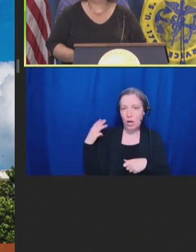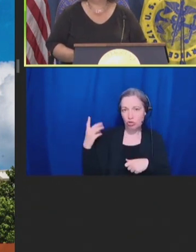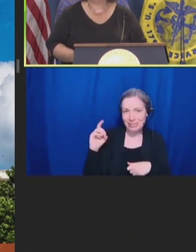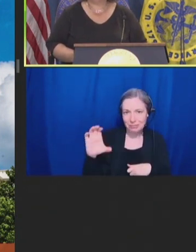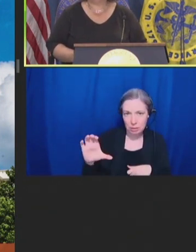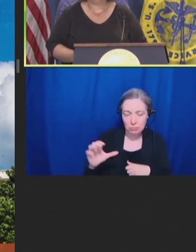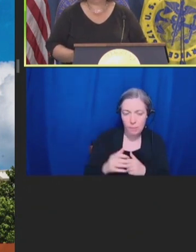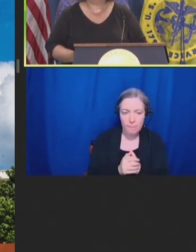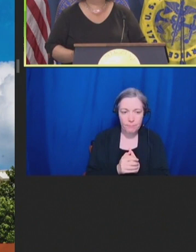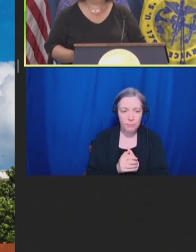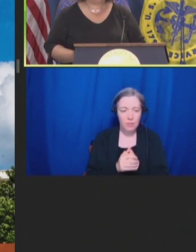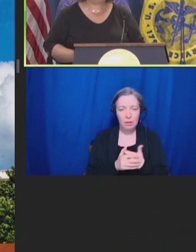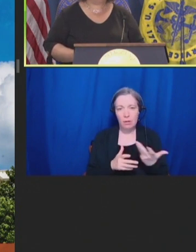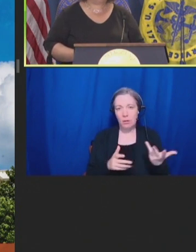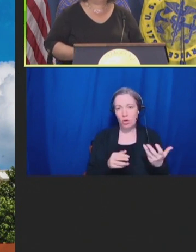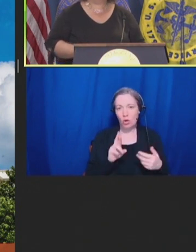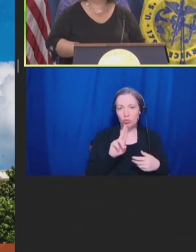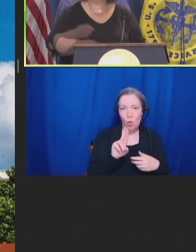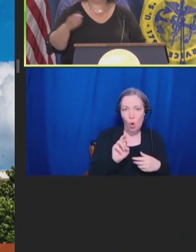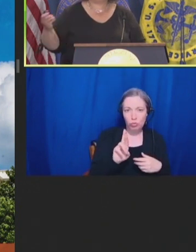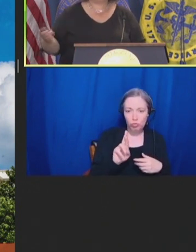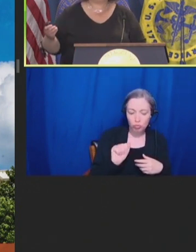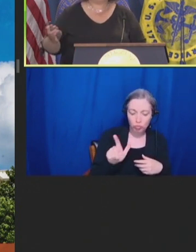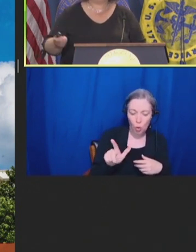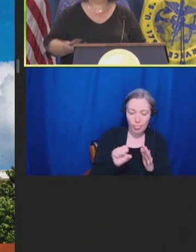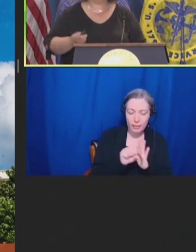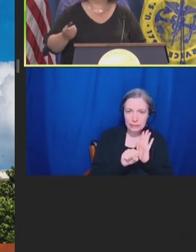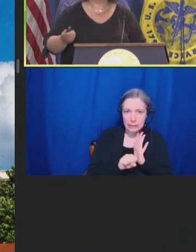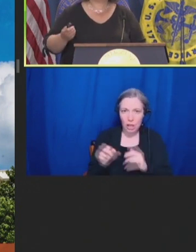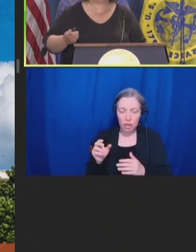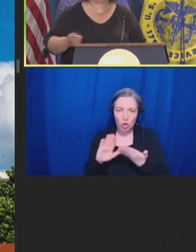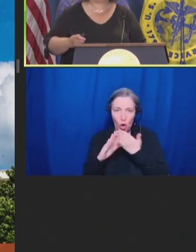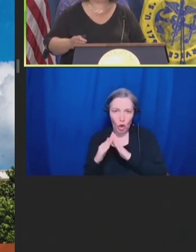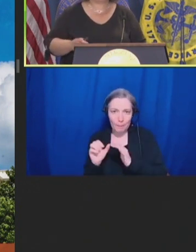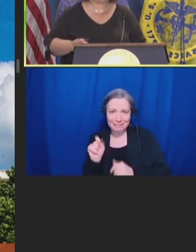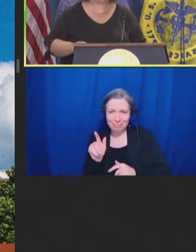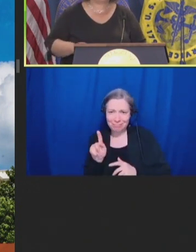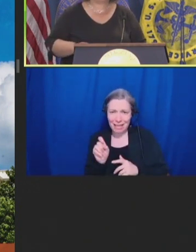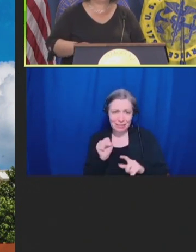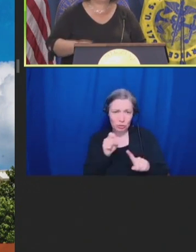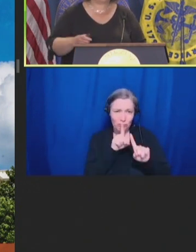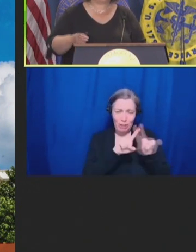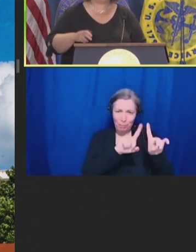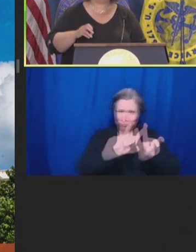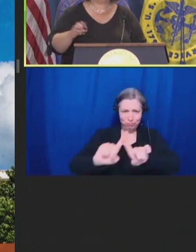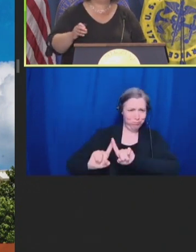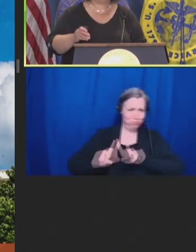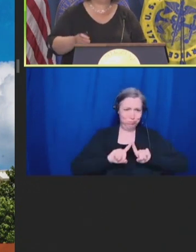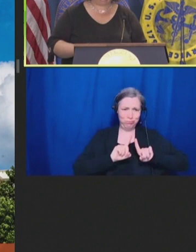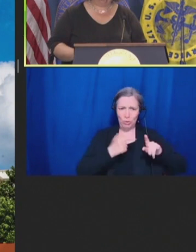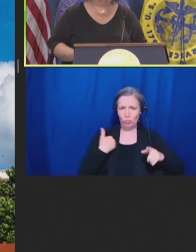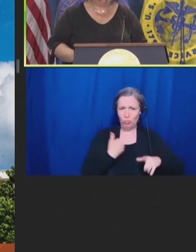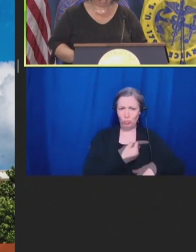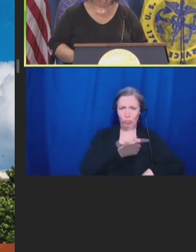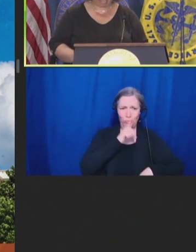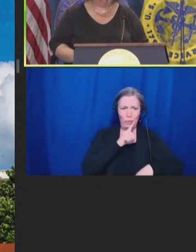rural states, urban states. We kind of -- we have -- cover the gamut. So, there's a lot of different things that we're all looking at across at ASTHO.